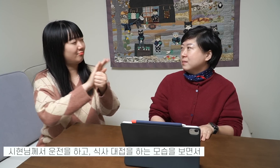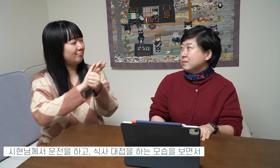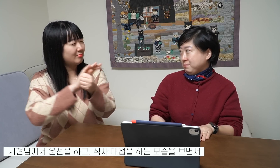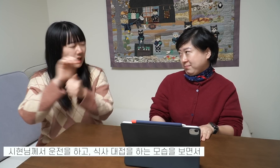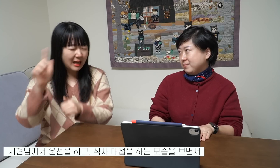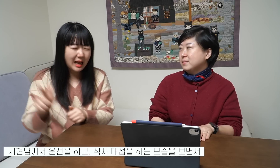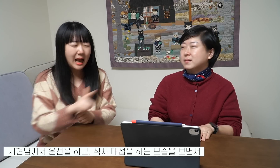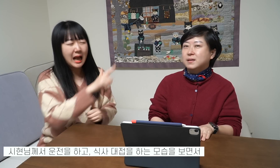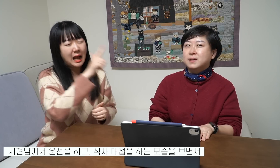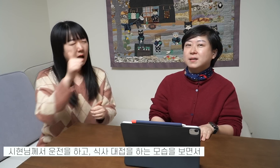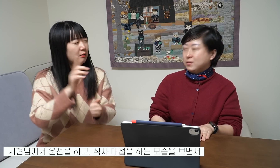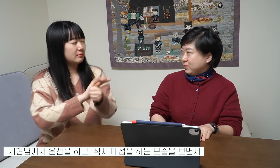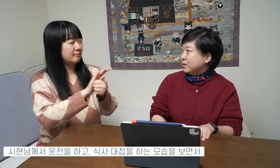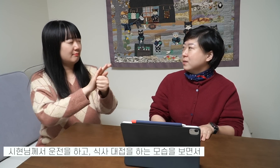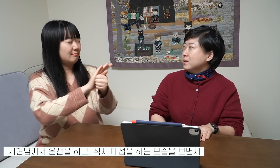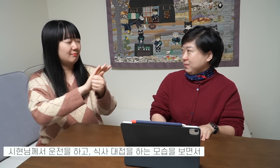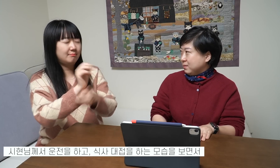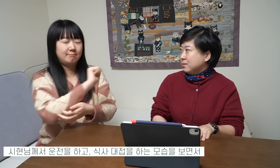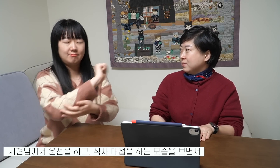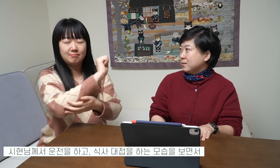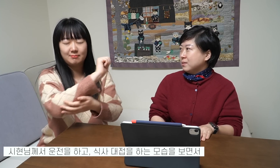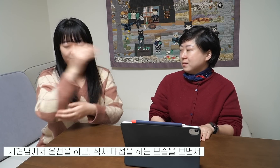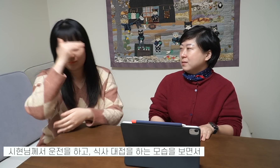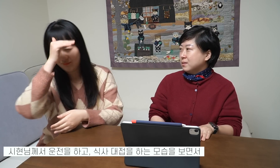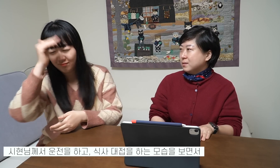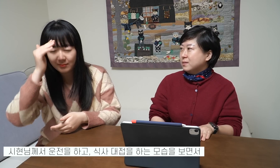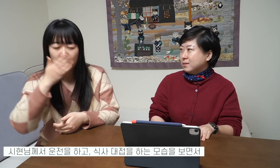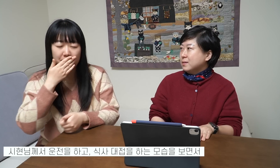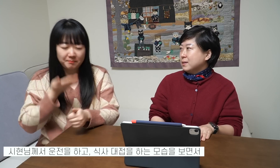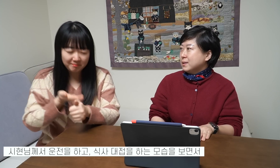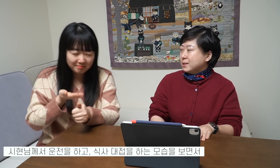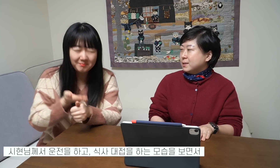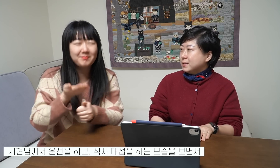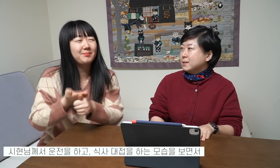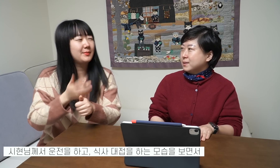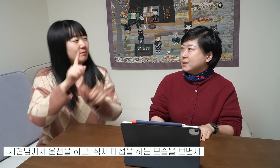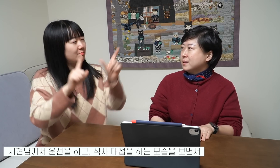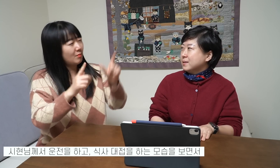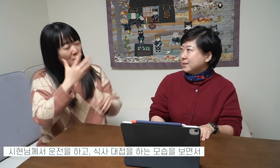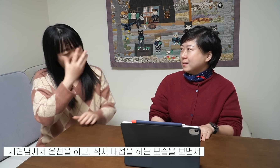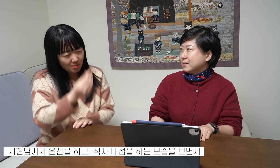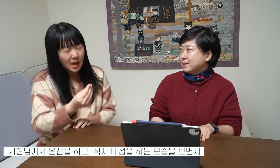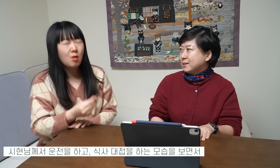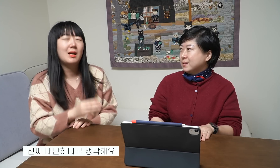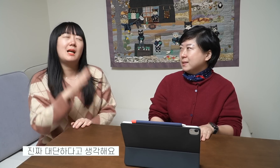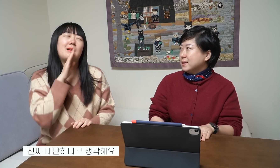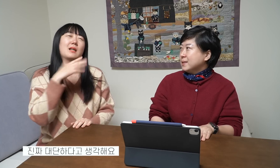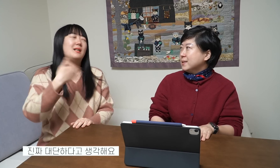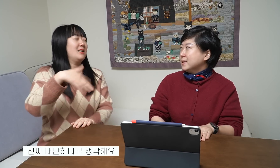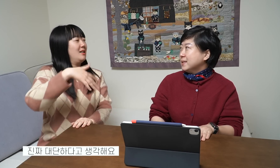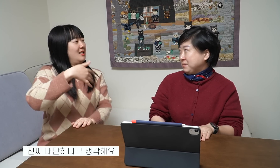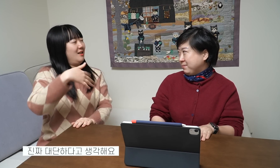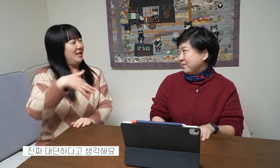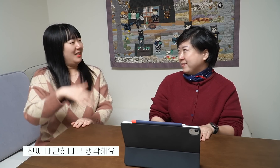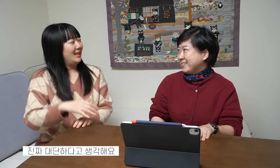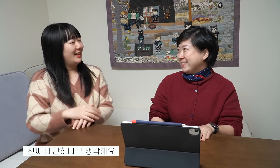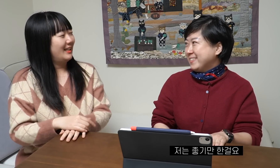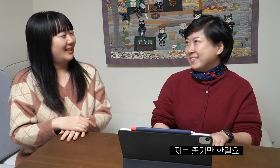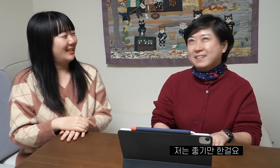and I think it's really great to see Si-hyeon driving and serving meals.